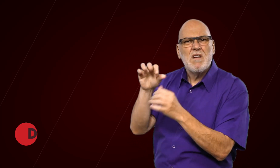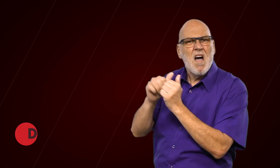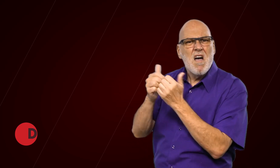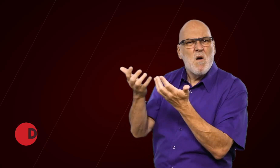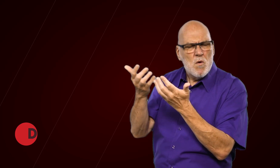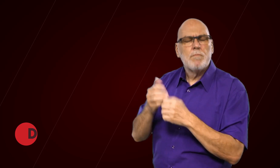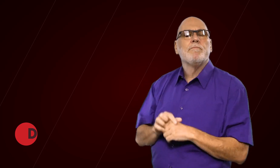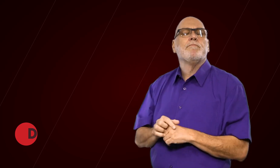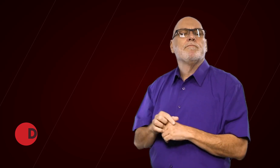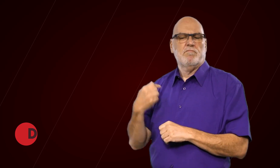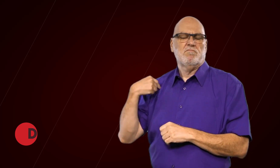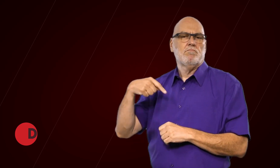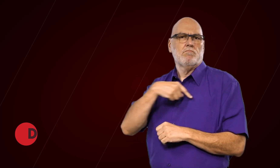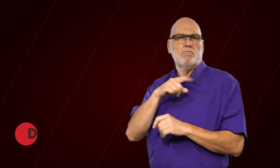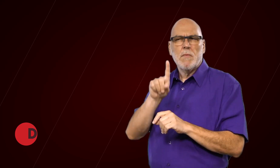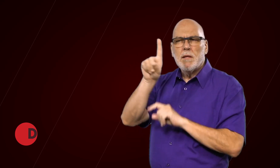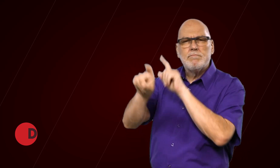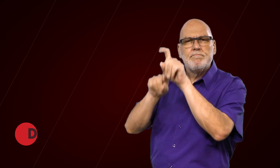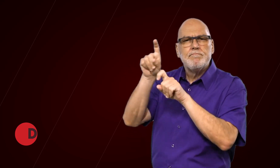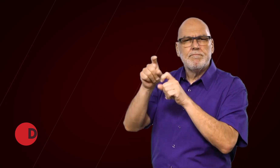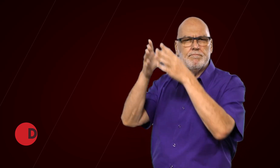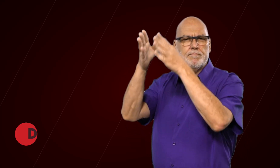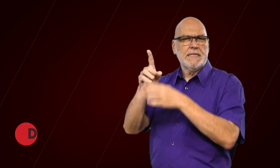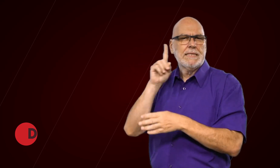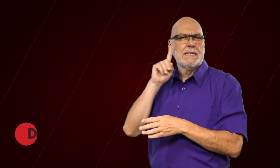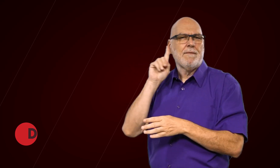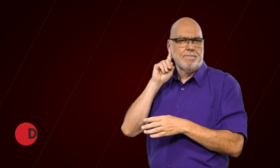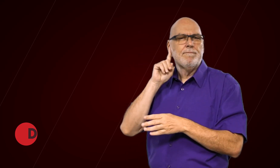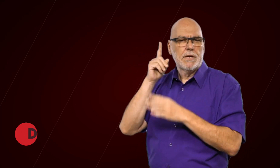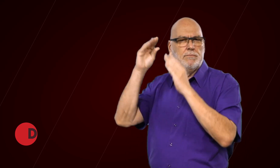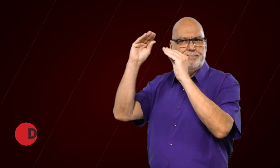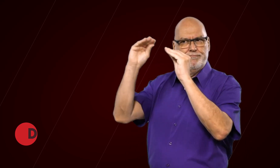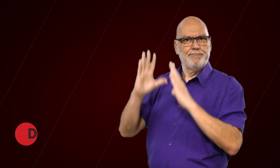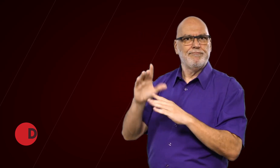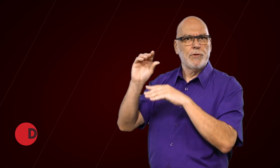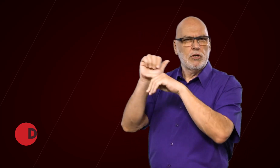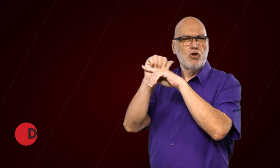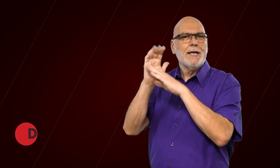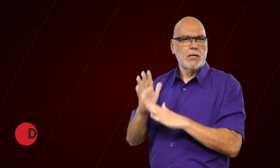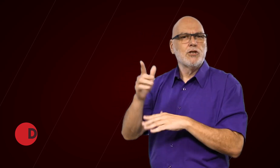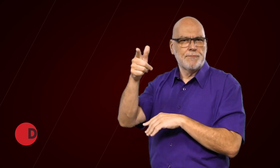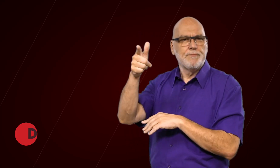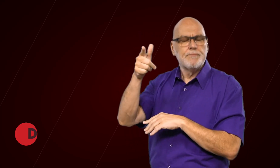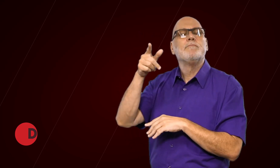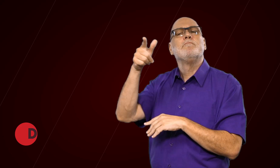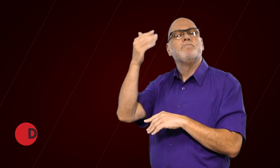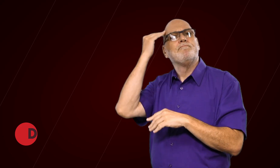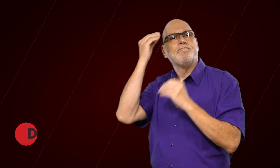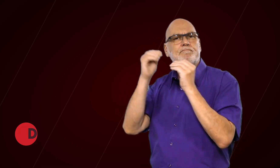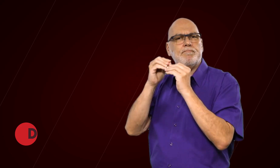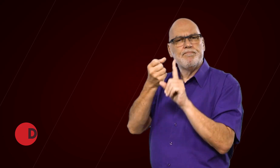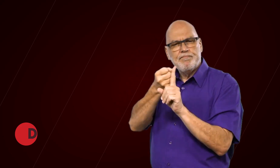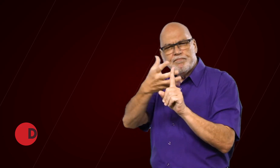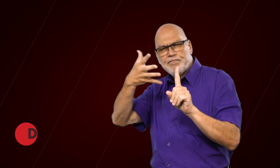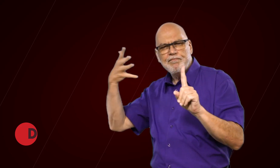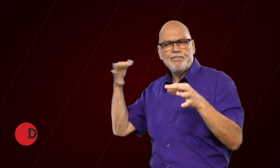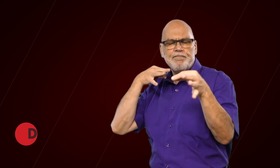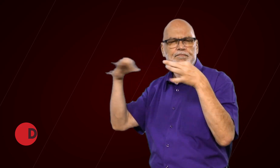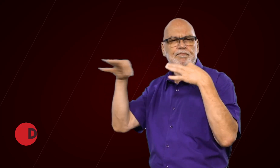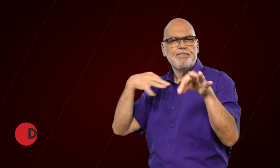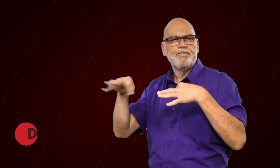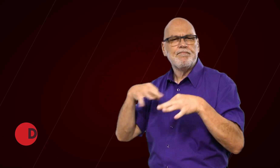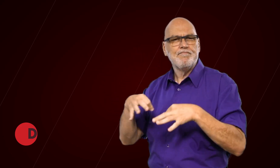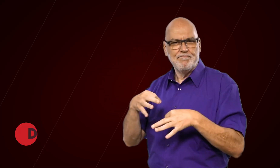How do you vote? We asked a Deaf educator for more details.